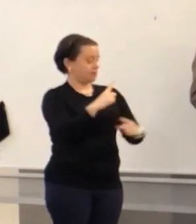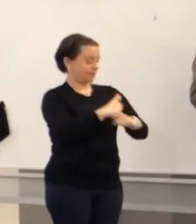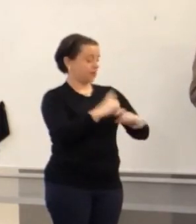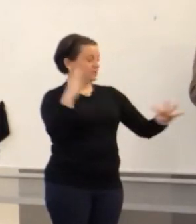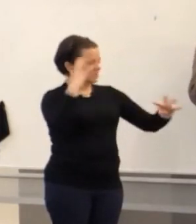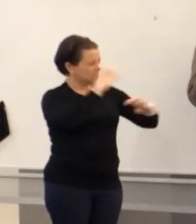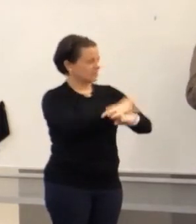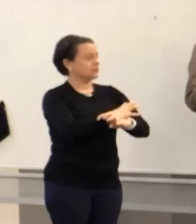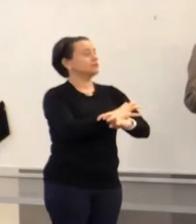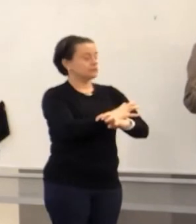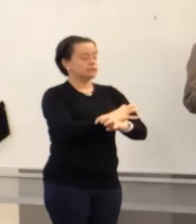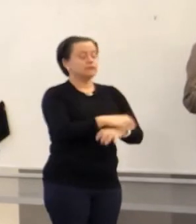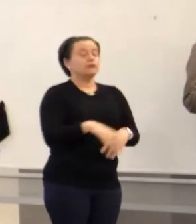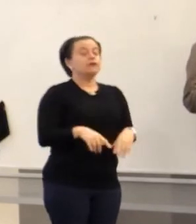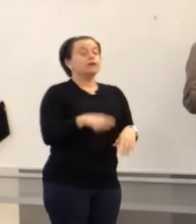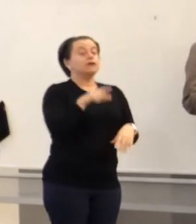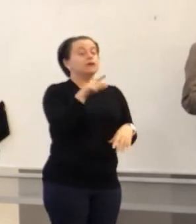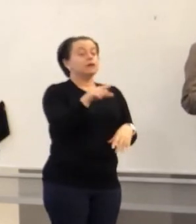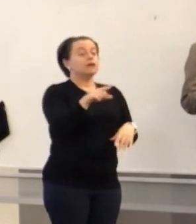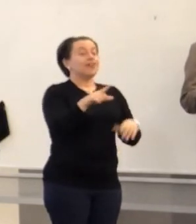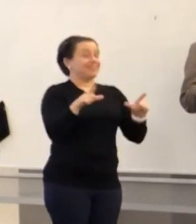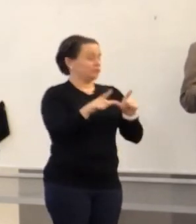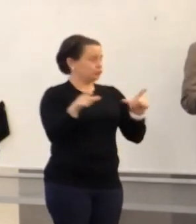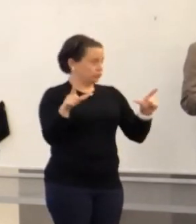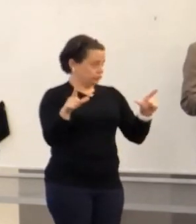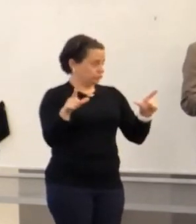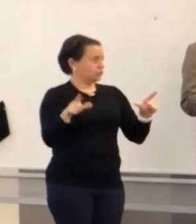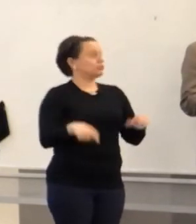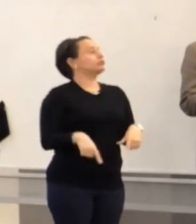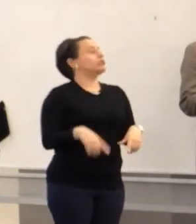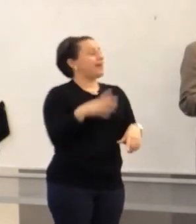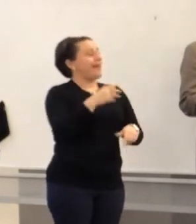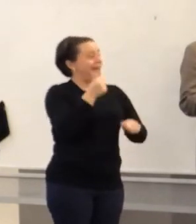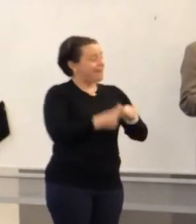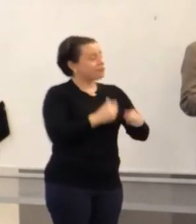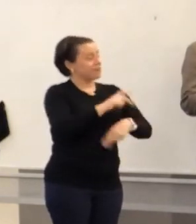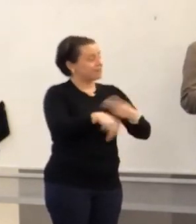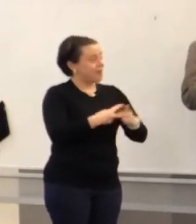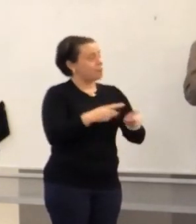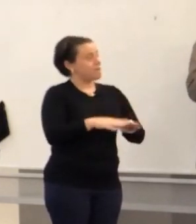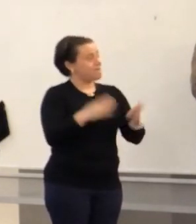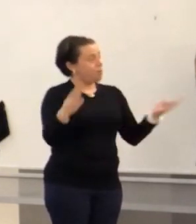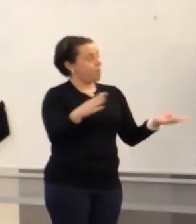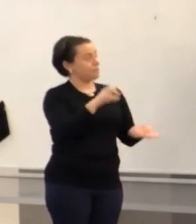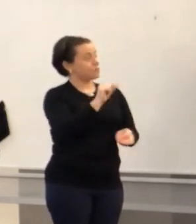with respect to the open source software that you're using and every piece of open source software has its own